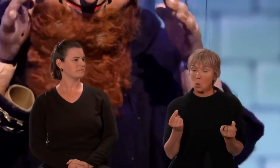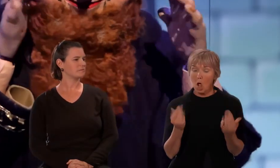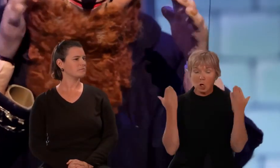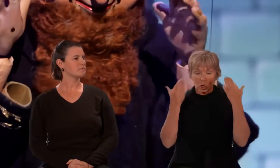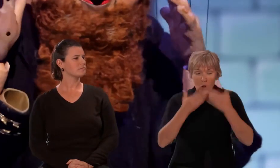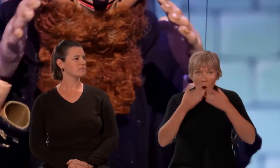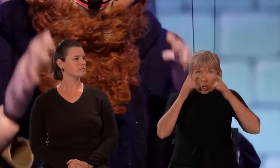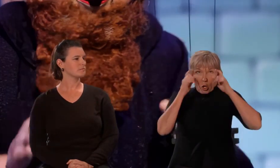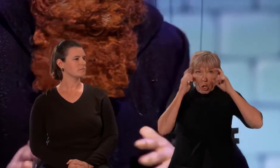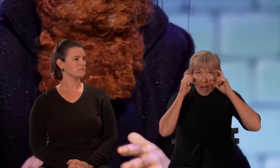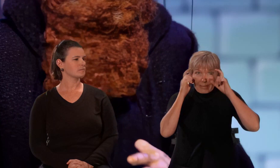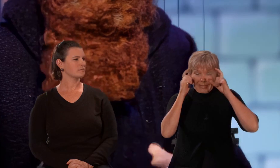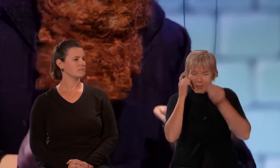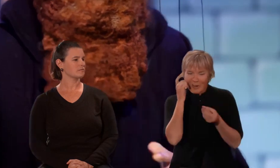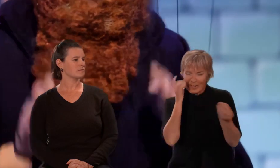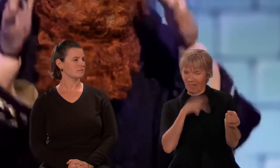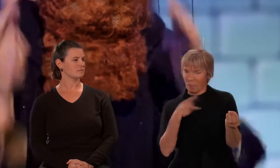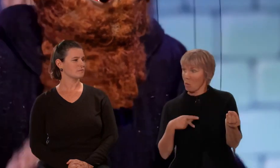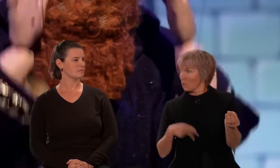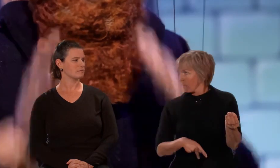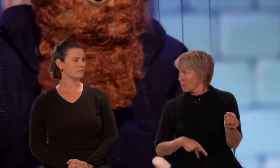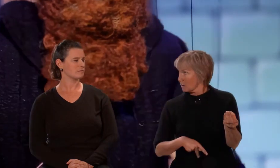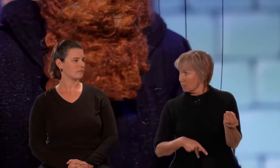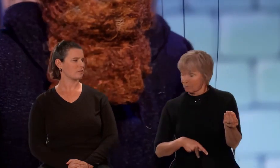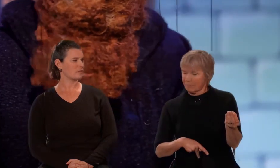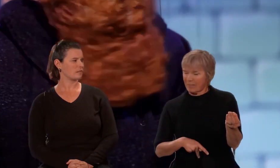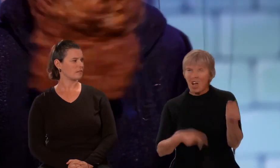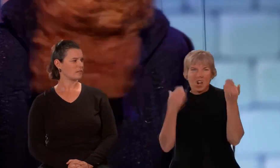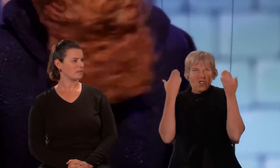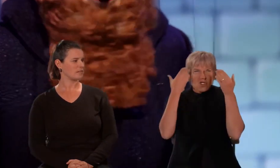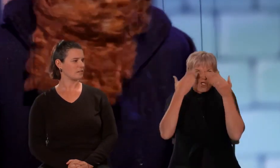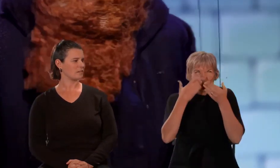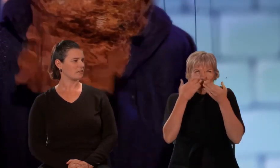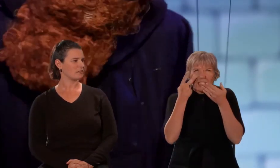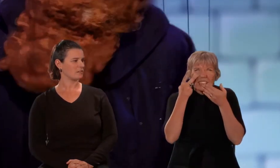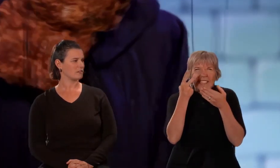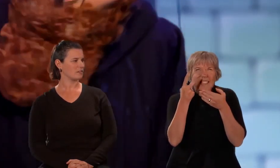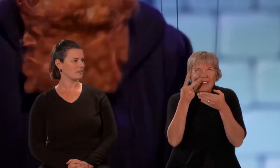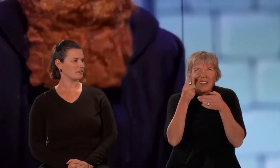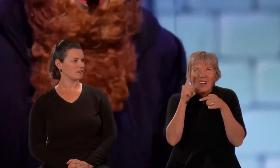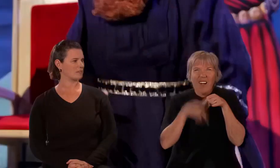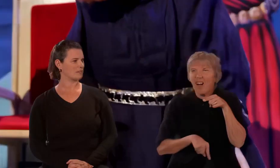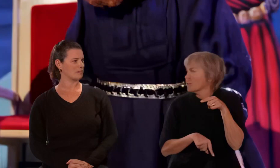for the Princess Lenore. We can make them so dark that she will not be able to see anything at all through them.